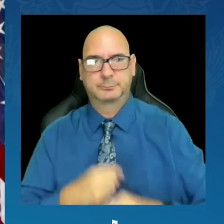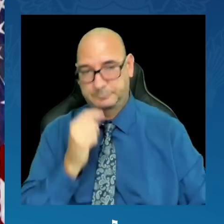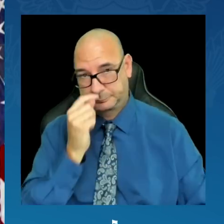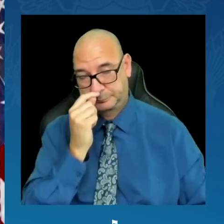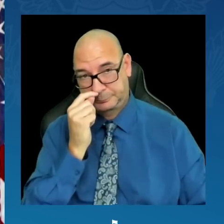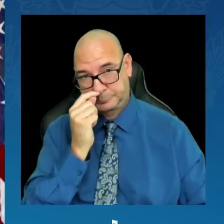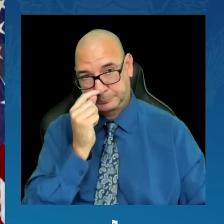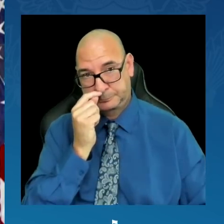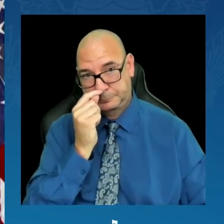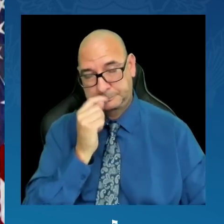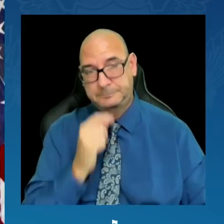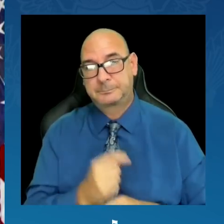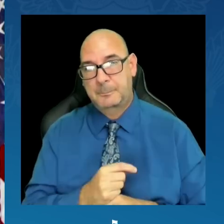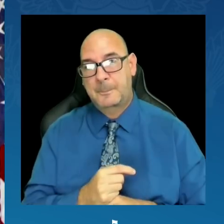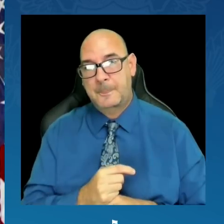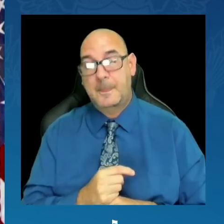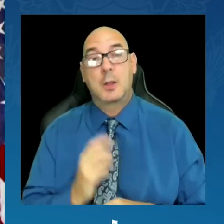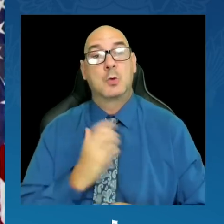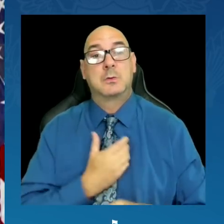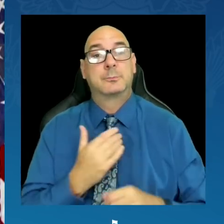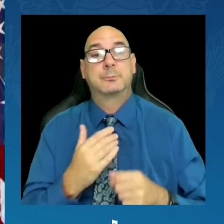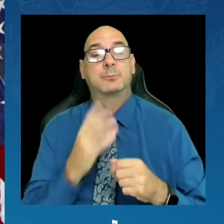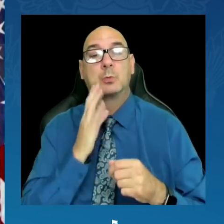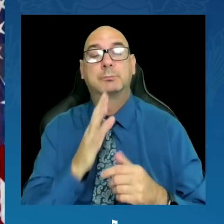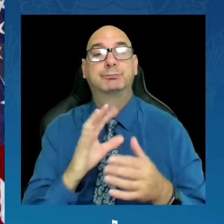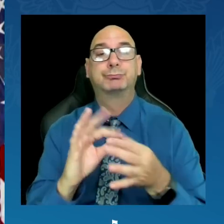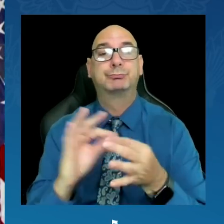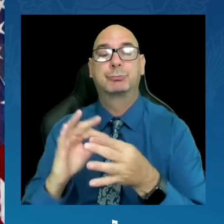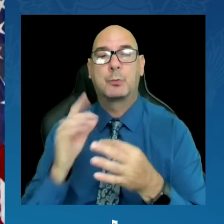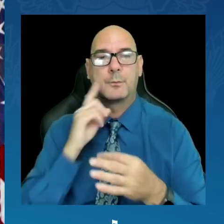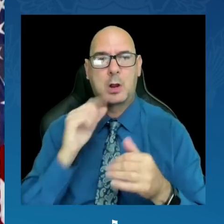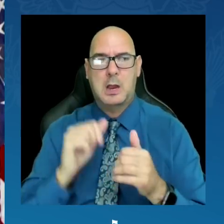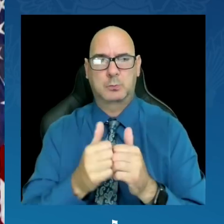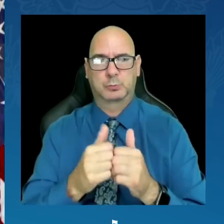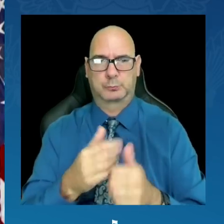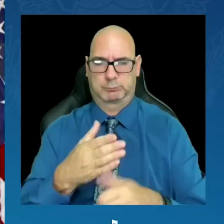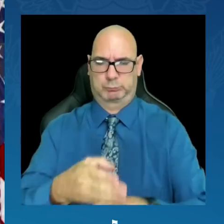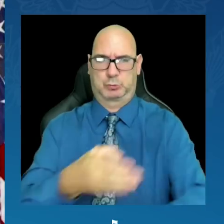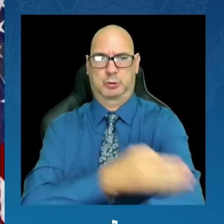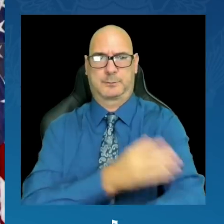for improving care for pregnant women and mothers across our country.